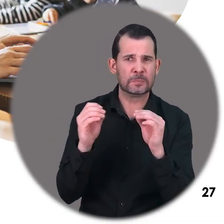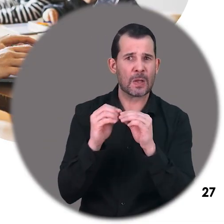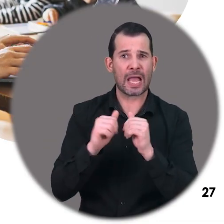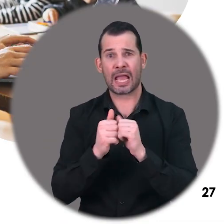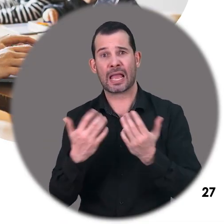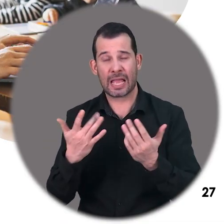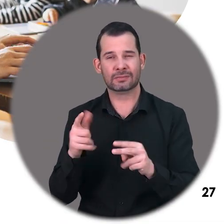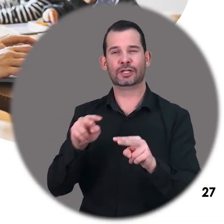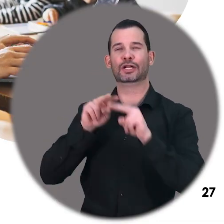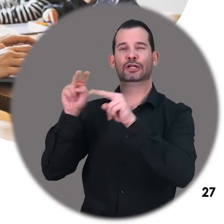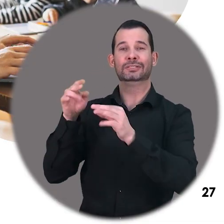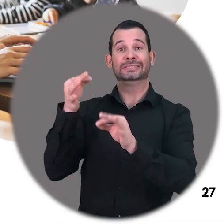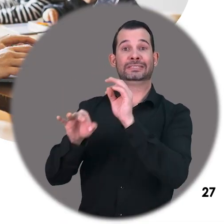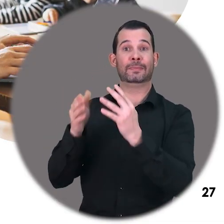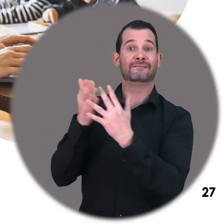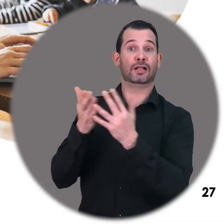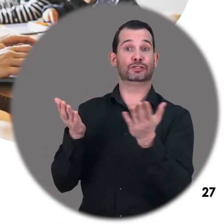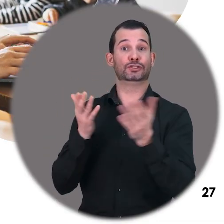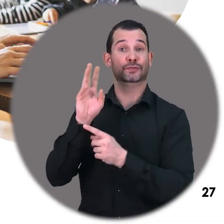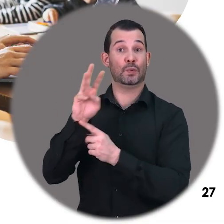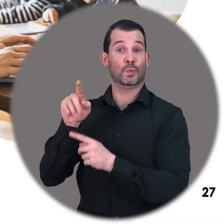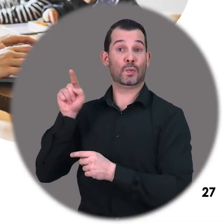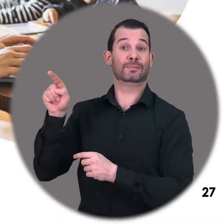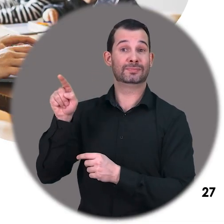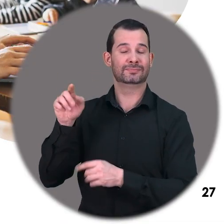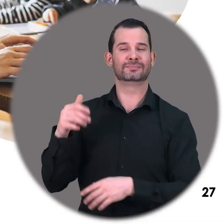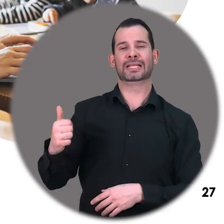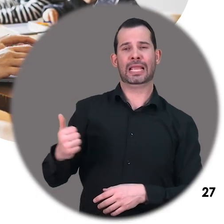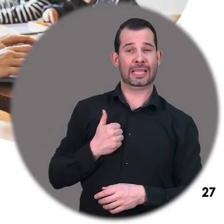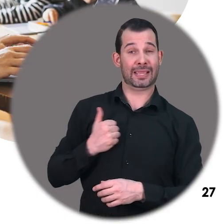To find out more, visit the SimpleFile services webpage